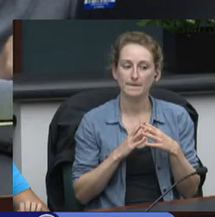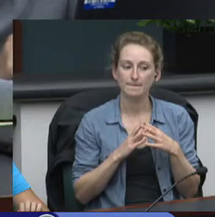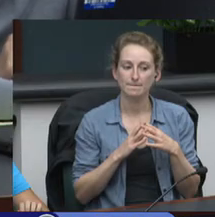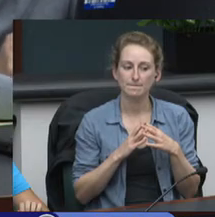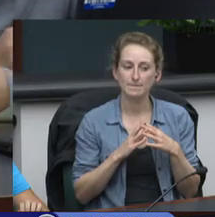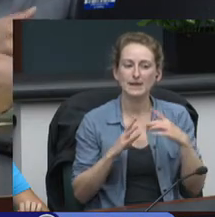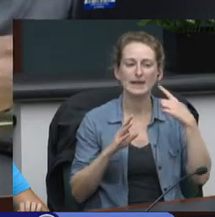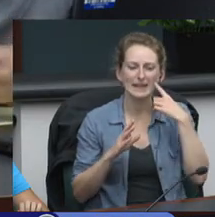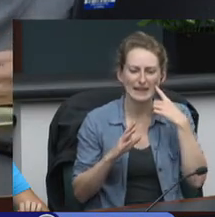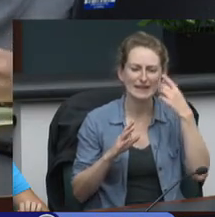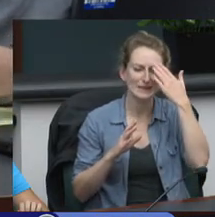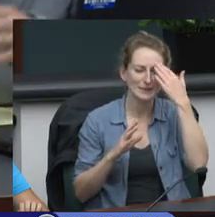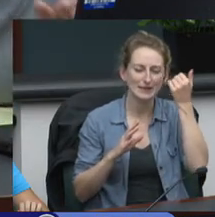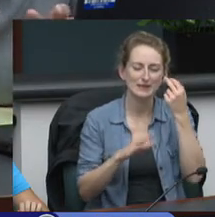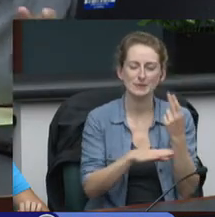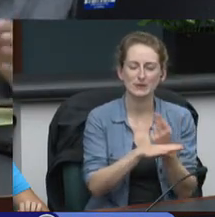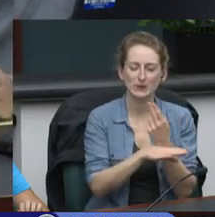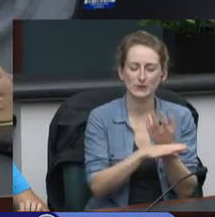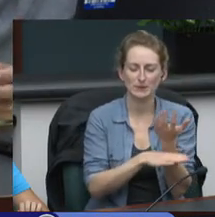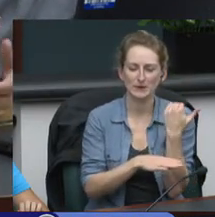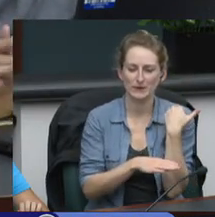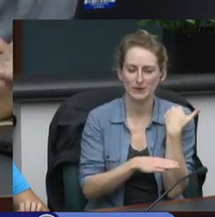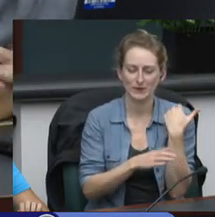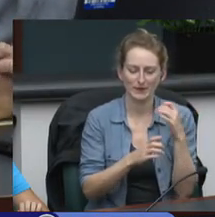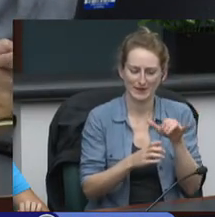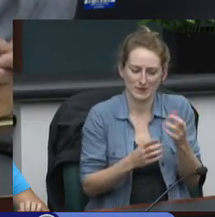was part of the reason that that was changed but I can look into that and let